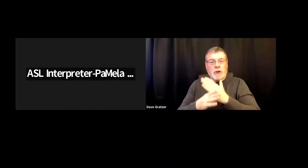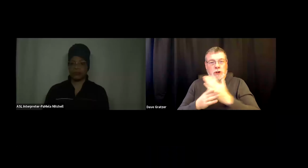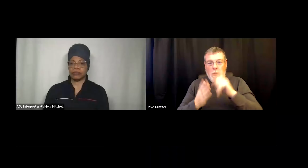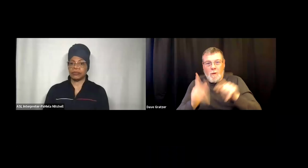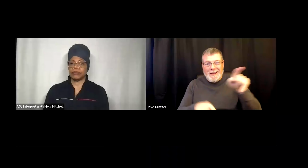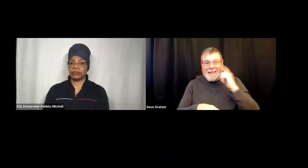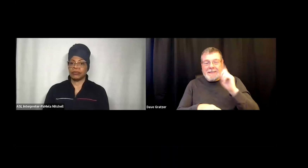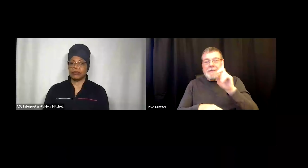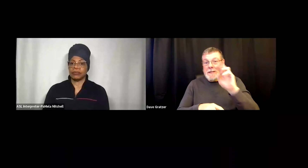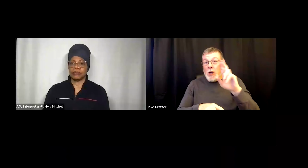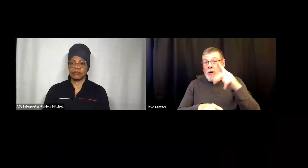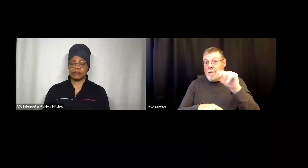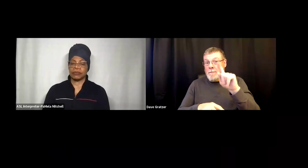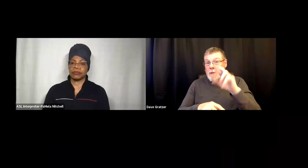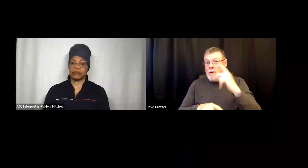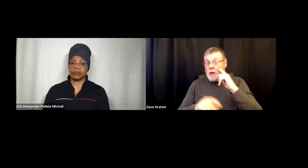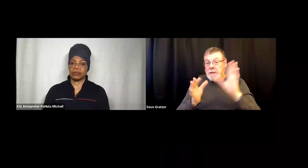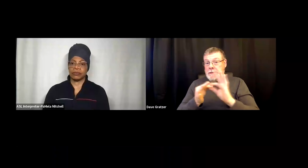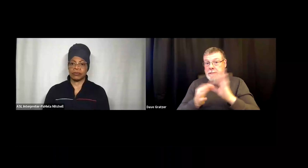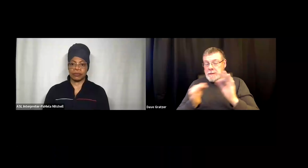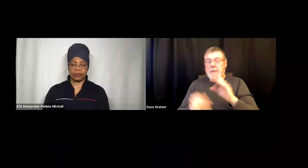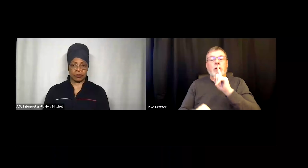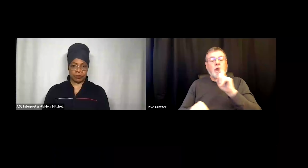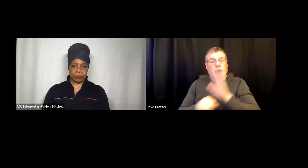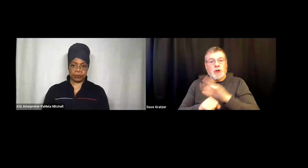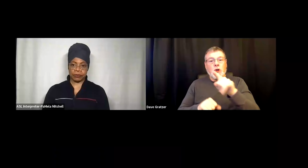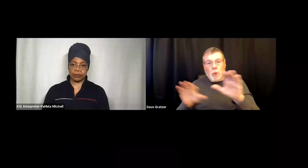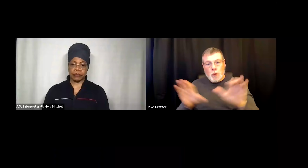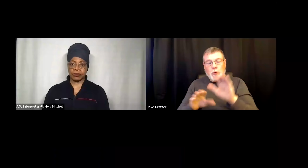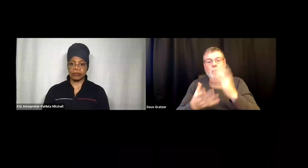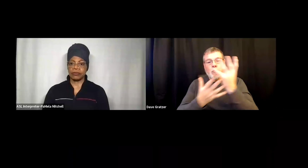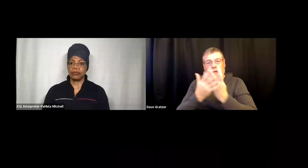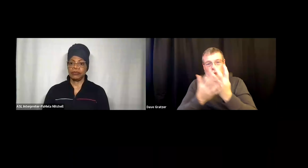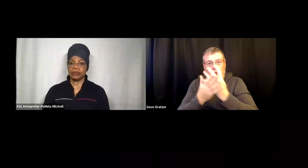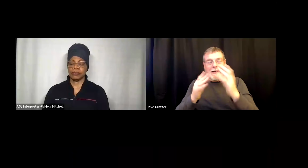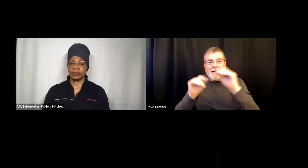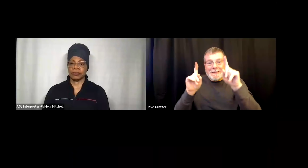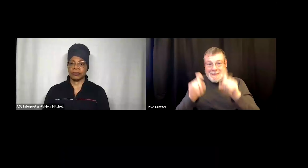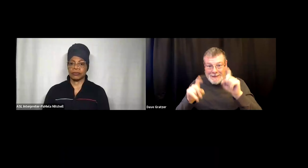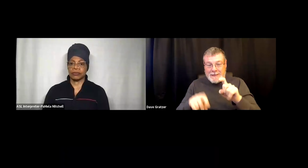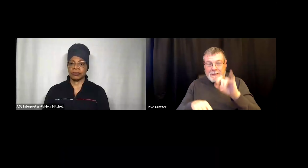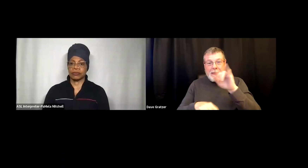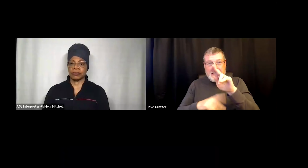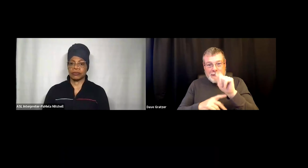about ensuring that you do that adequate screening and assessment at intake to really inform you